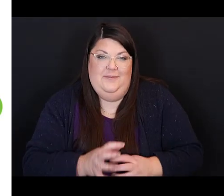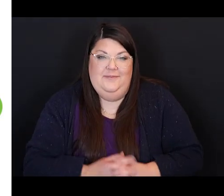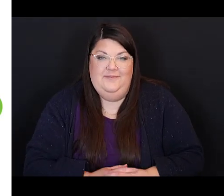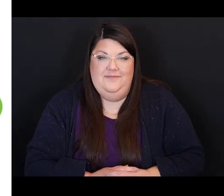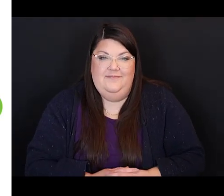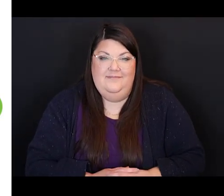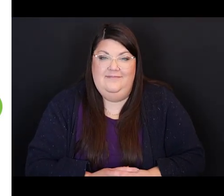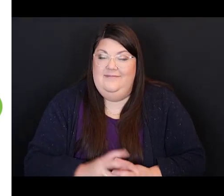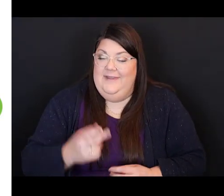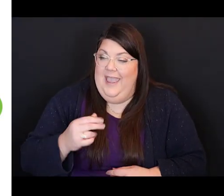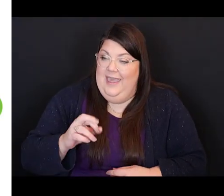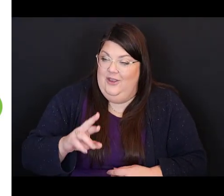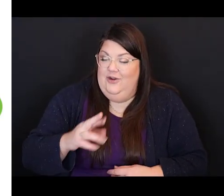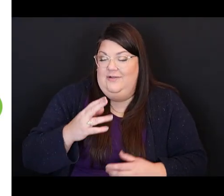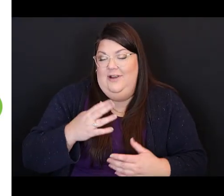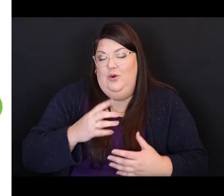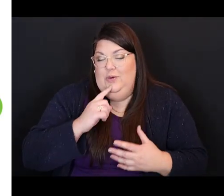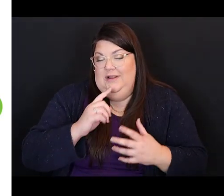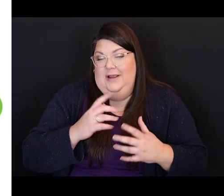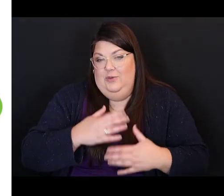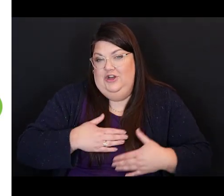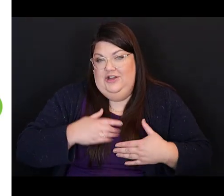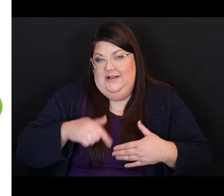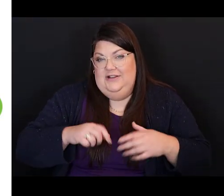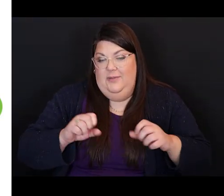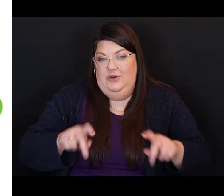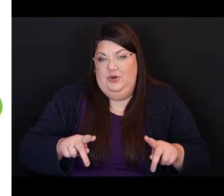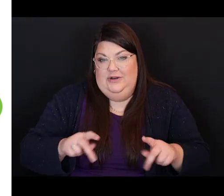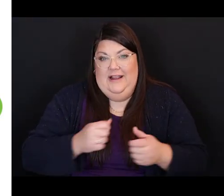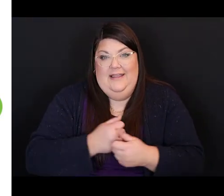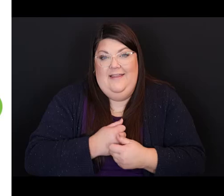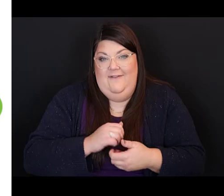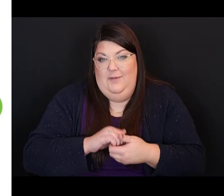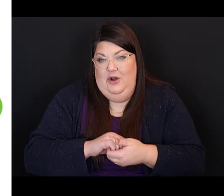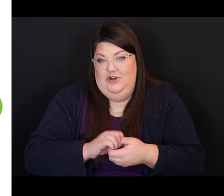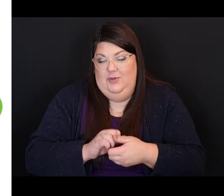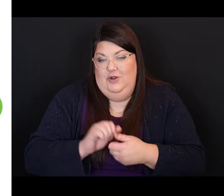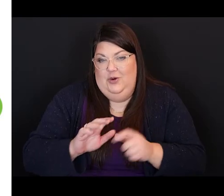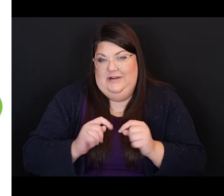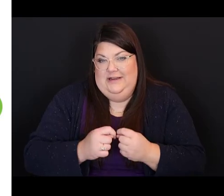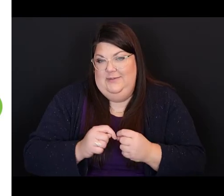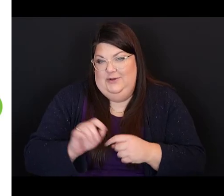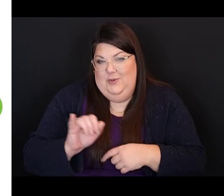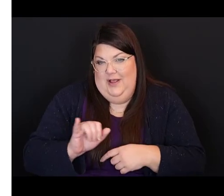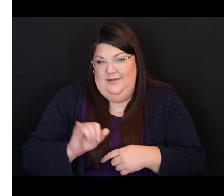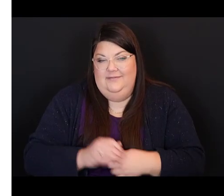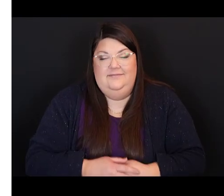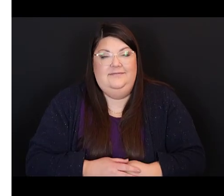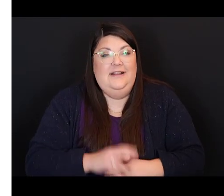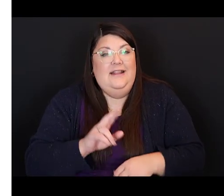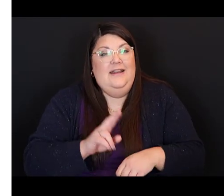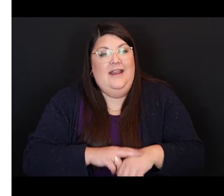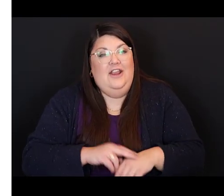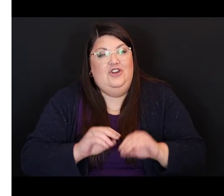[John] Heather, I greatly appreciate this opportunity and love the partnership with your team as well. [Heather] The National Clearing House